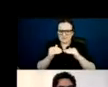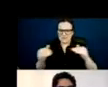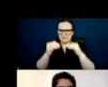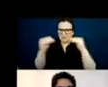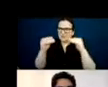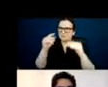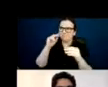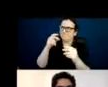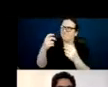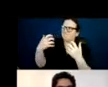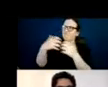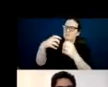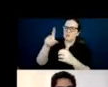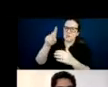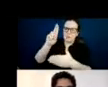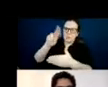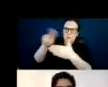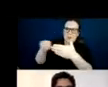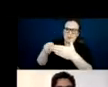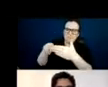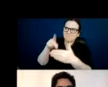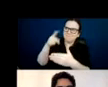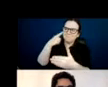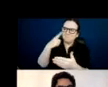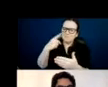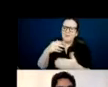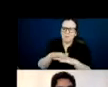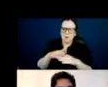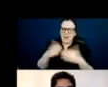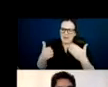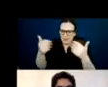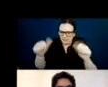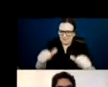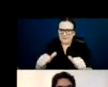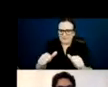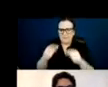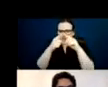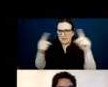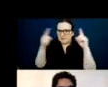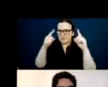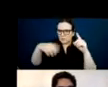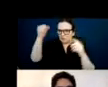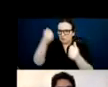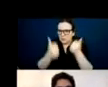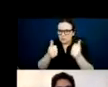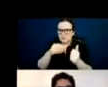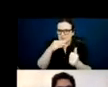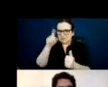People with Disabilities requests to implement the committee is suggesting to implement Article 12.